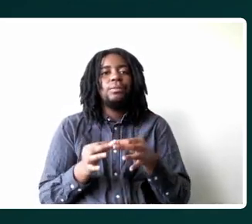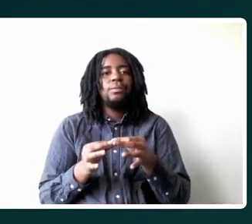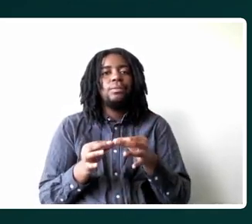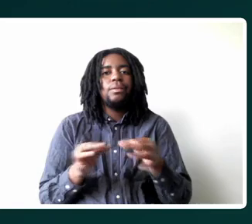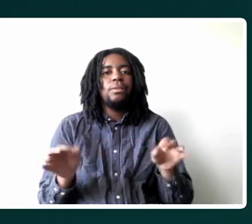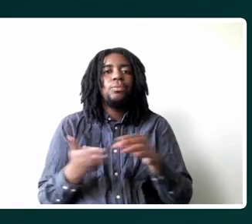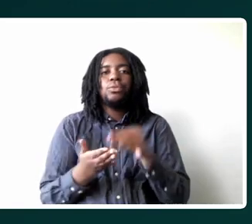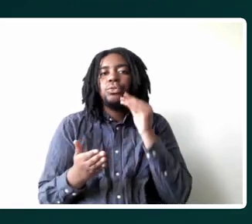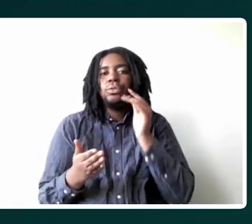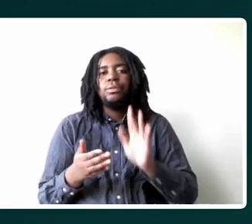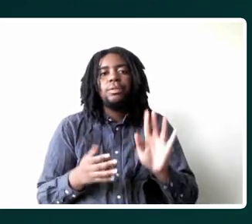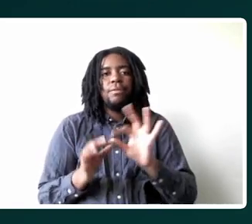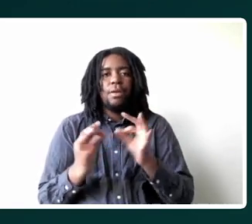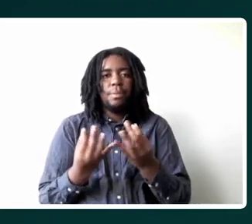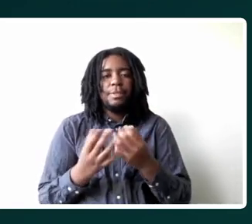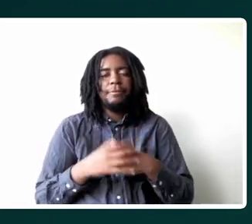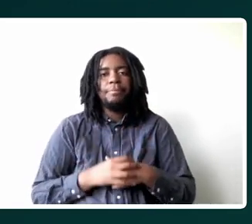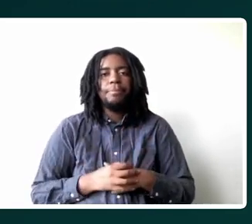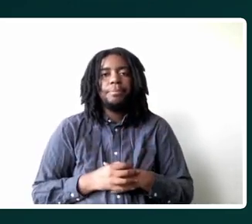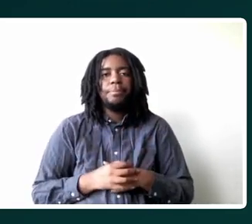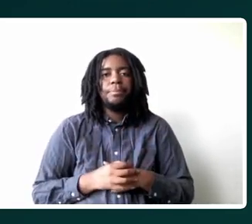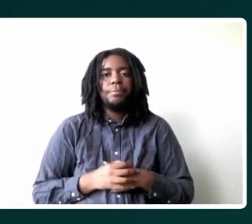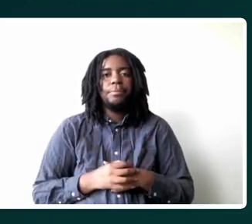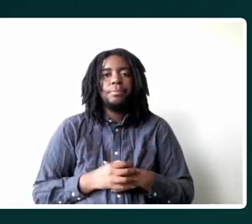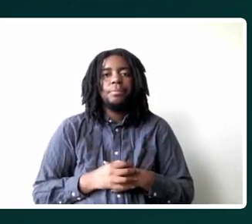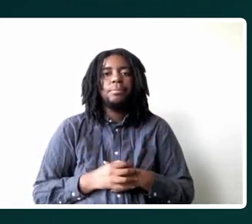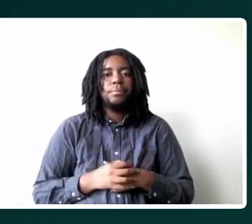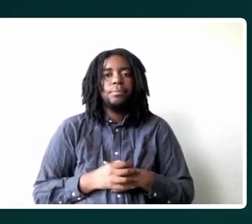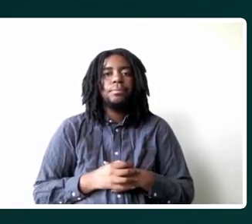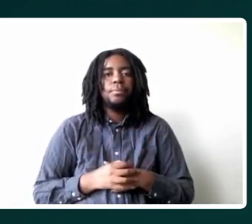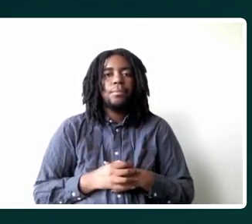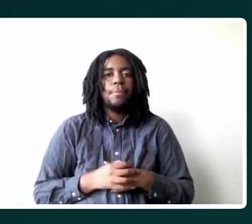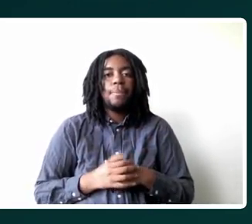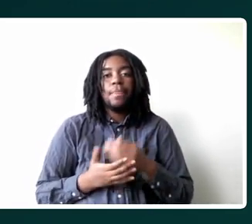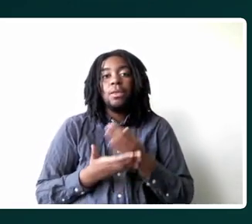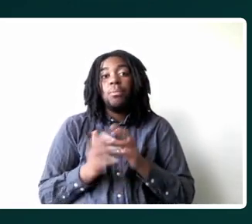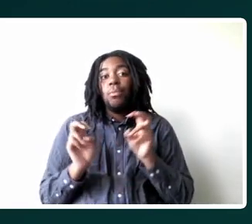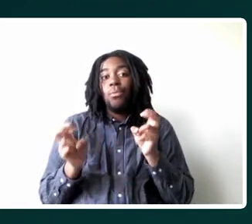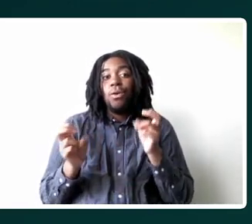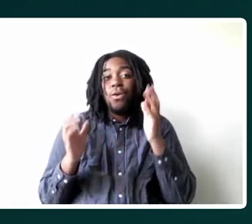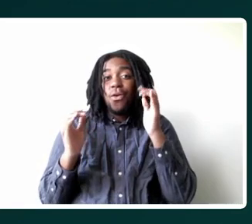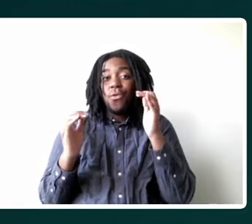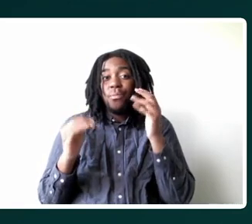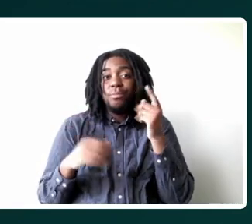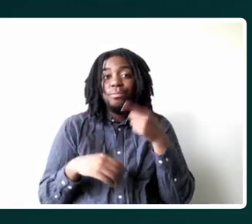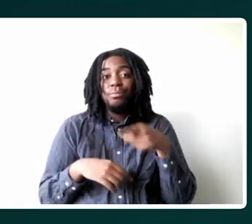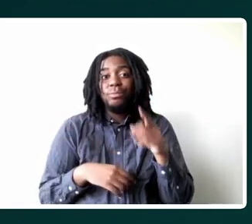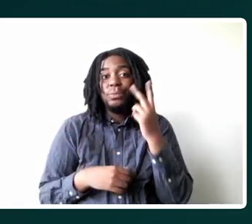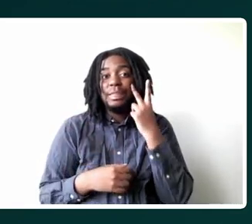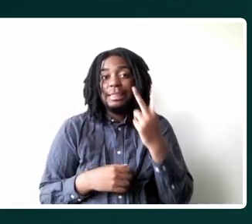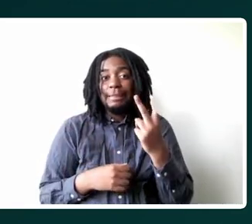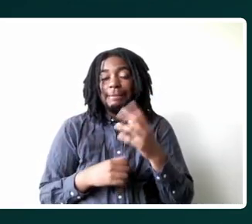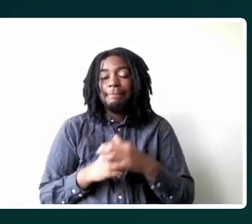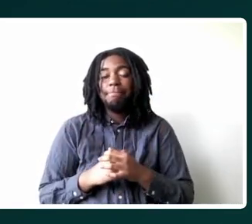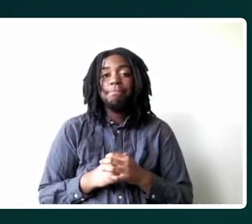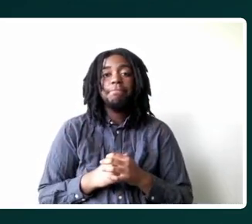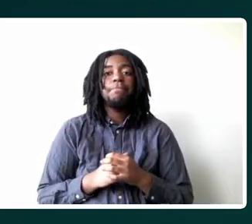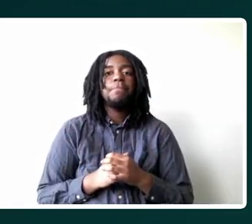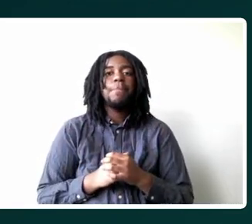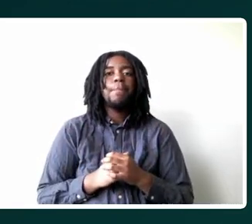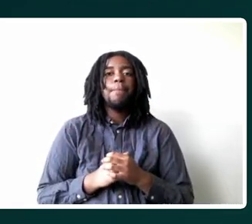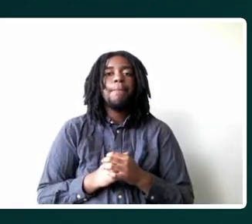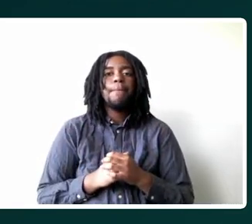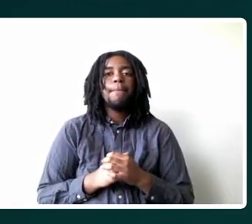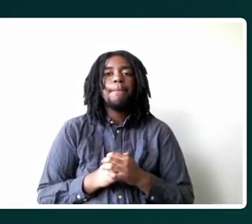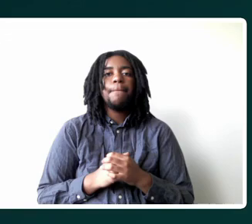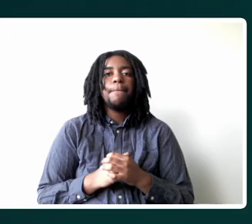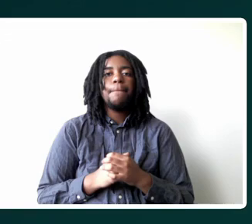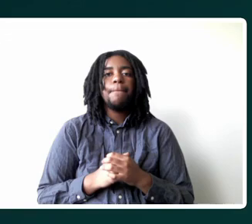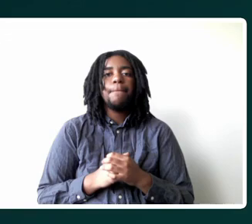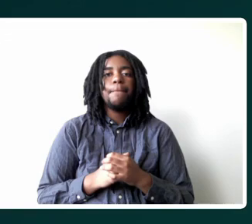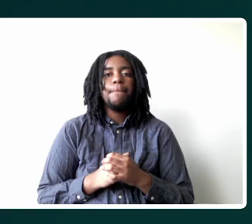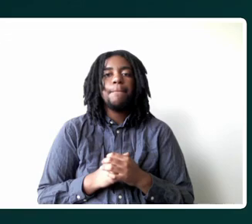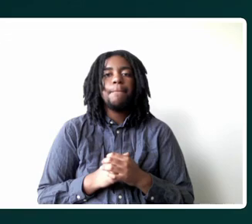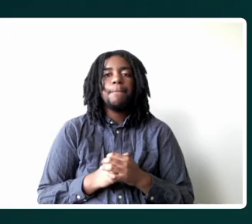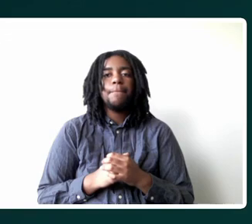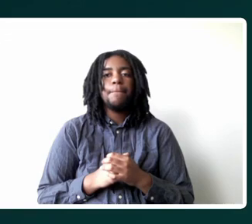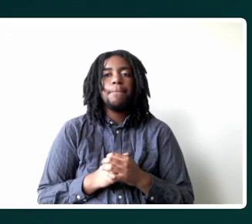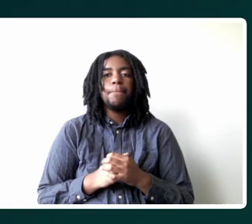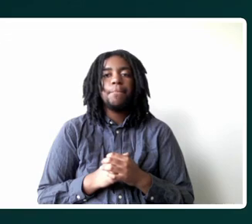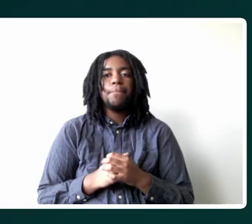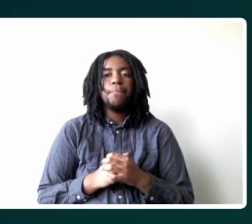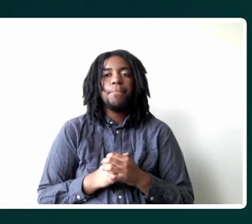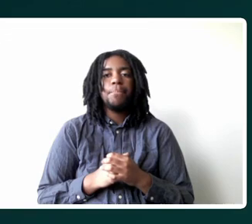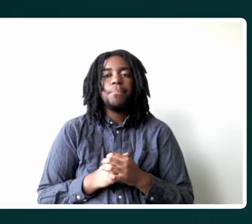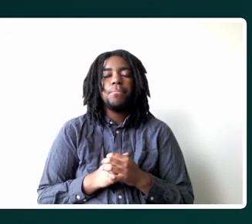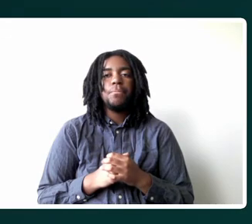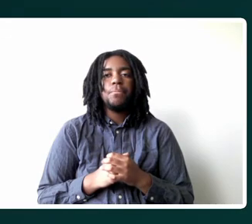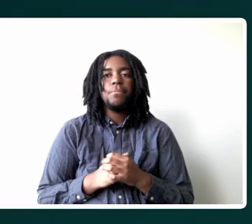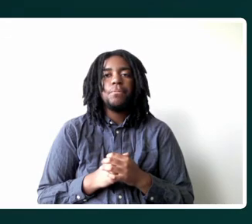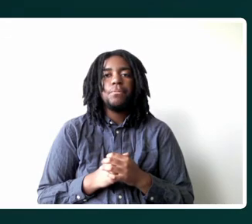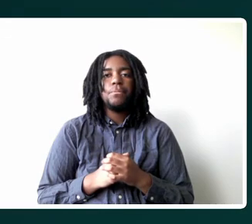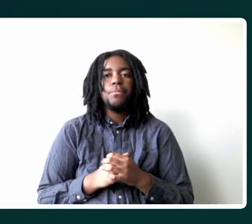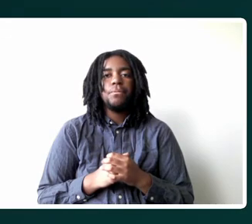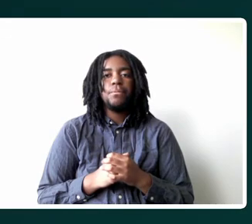here are some quotes here that hopefully you can see. We'll go to the next slide,